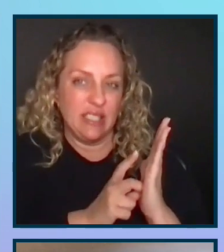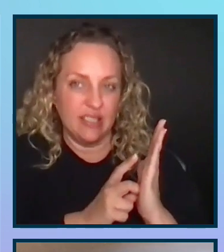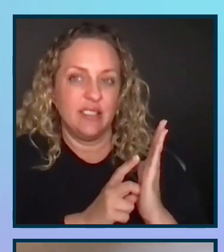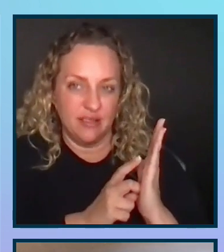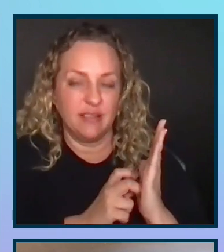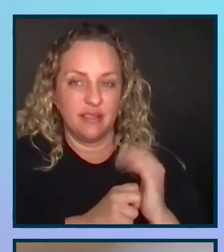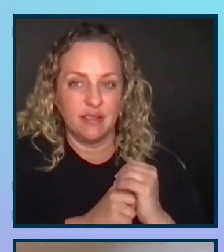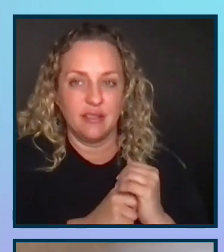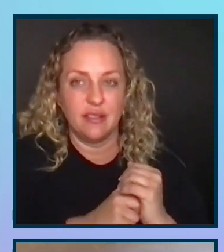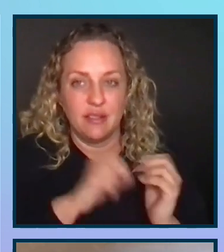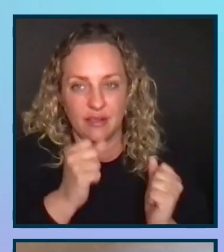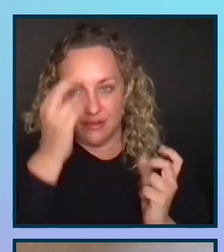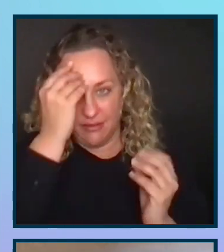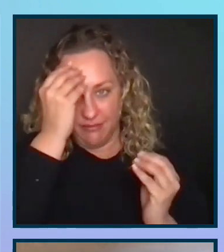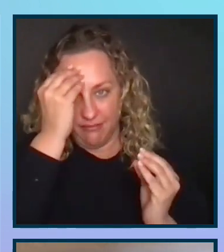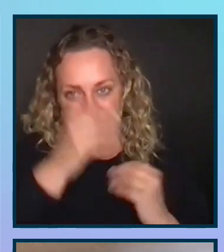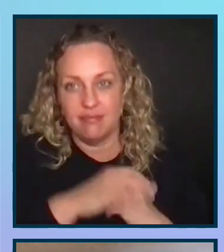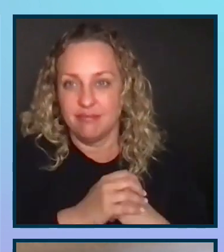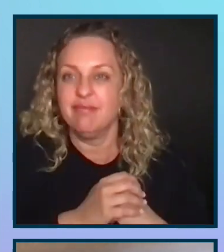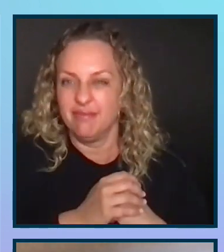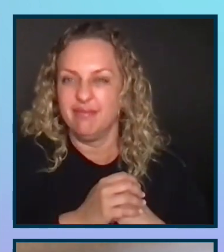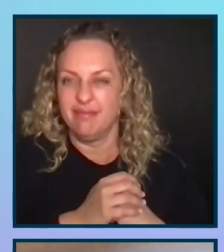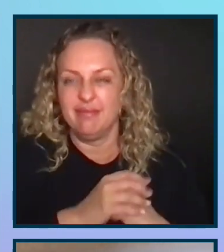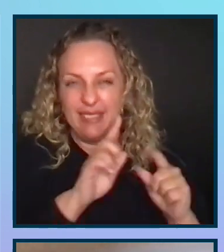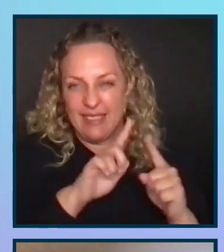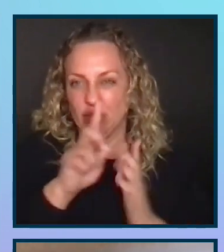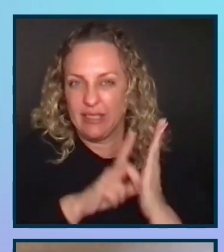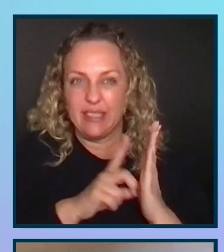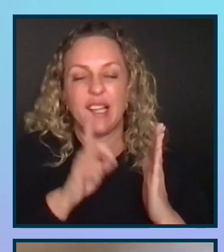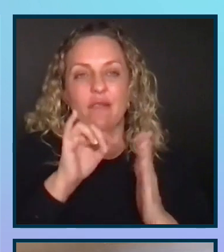how you can use Abilities Design for the work that you do.